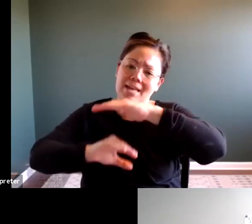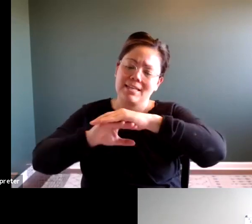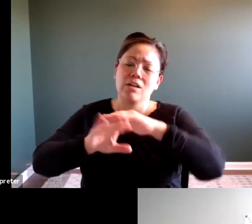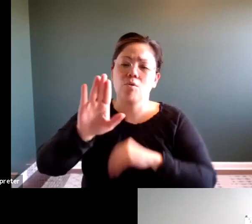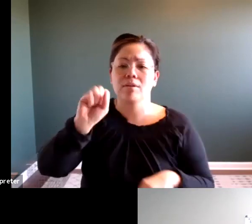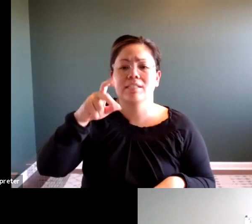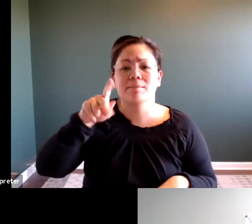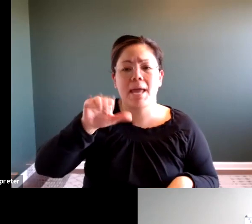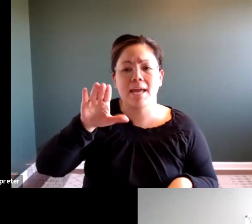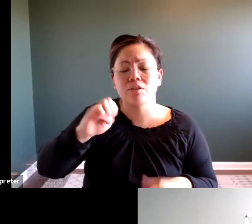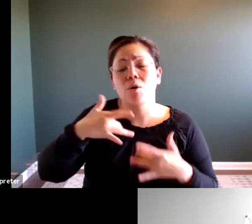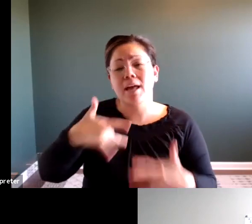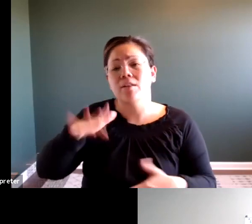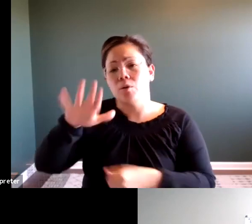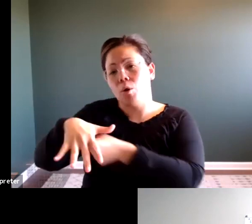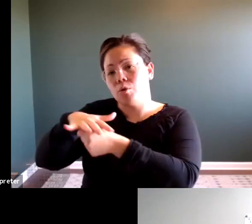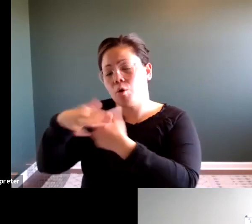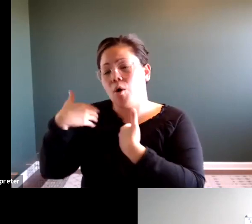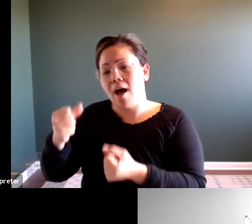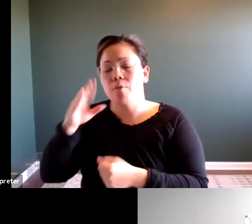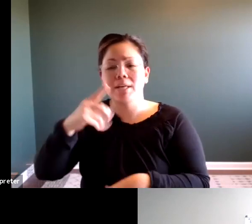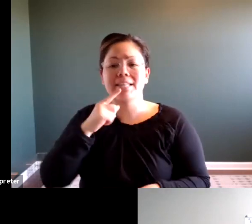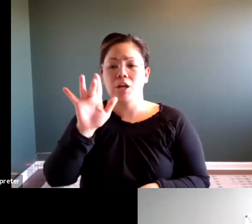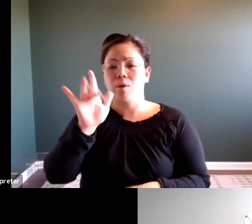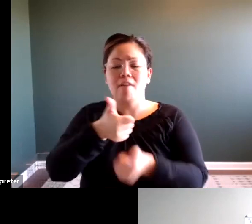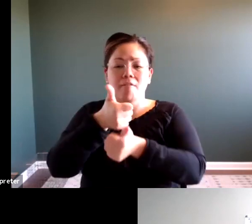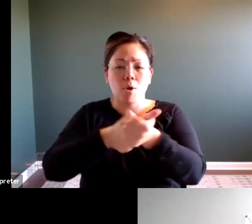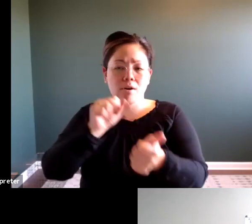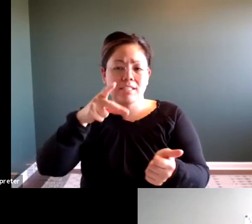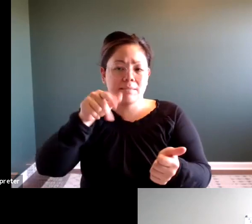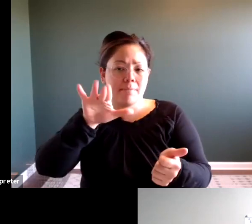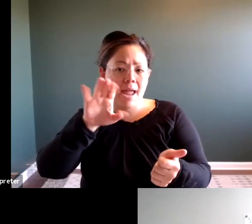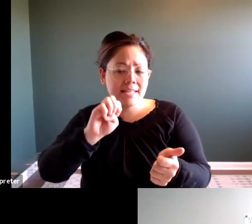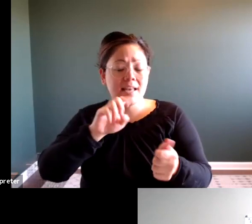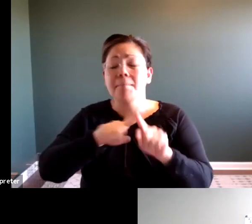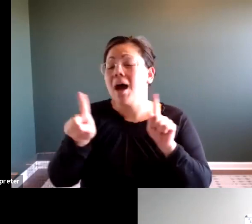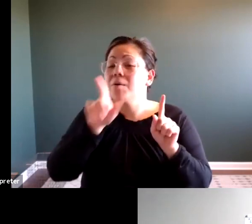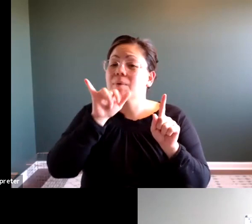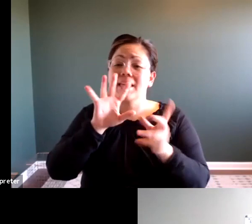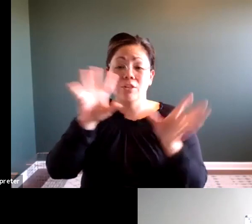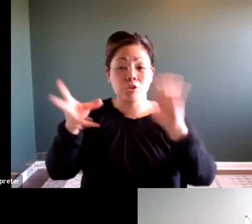So likely your local health department would say yeah, 25 per space or whatever it may be. And it's the total number of people.